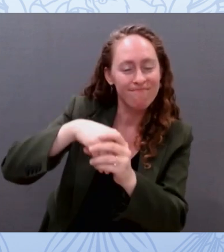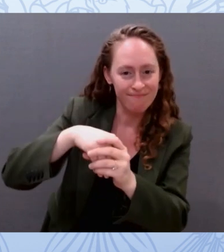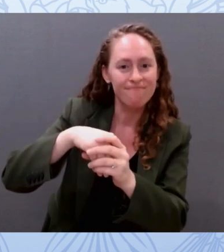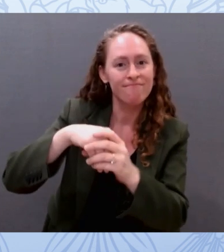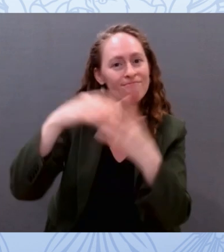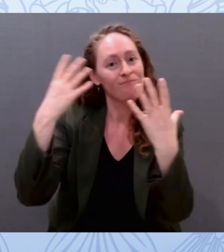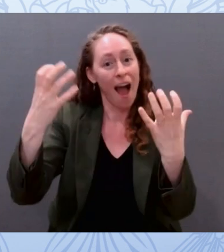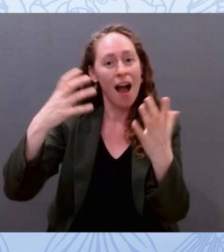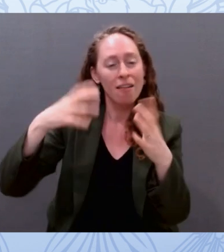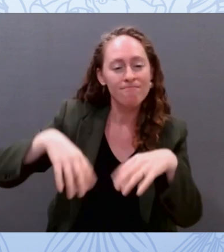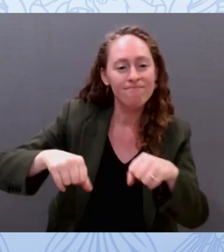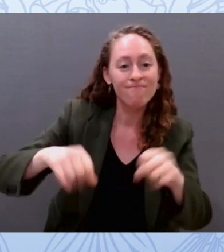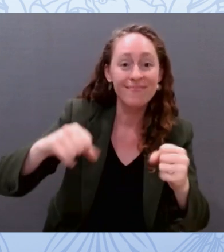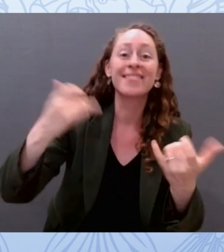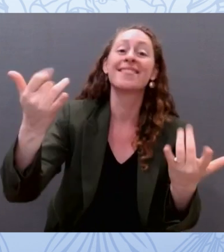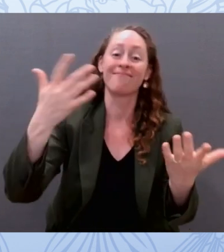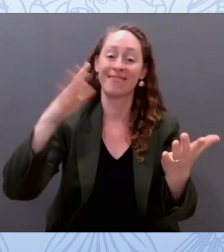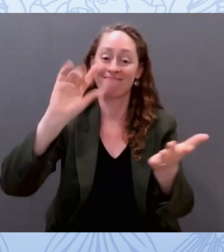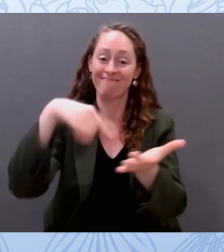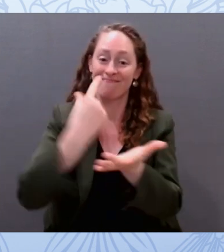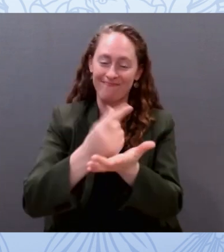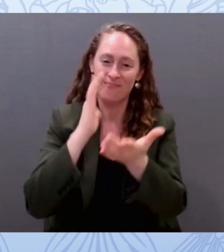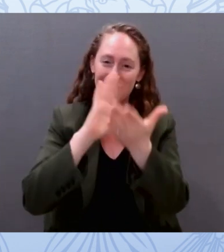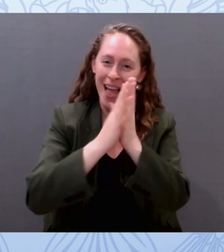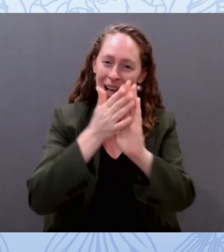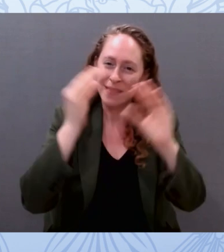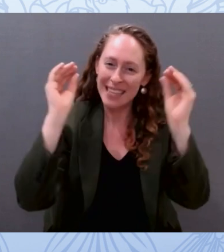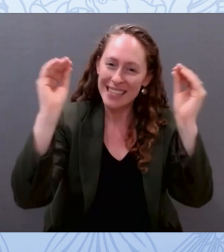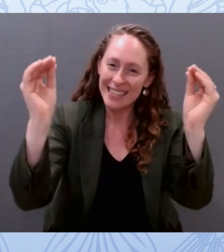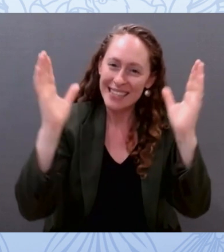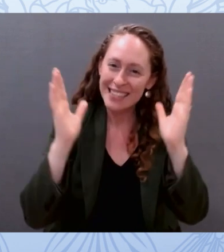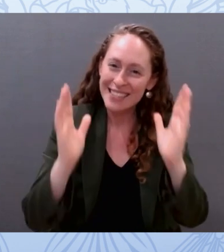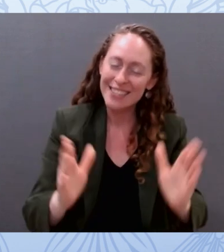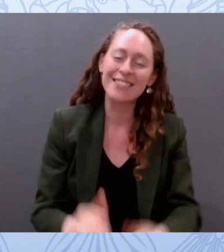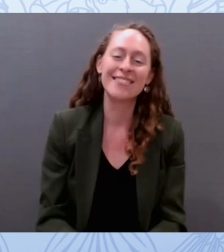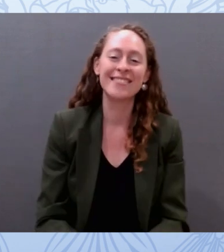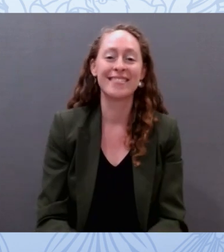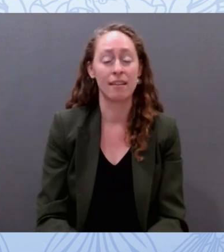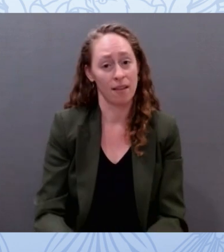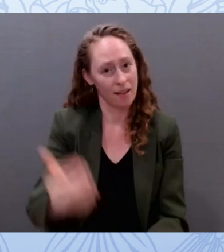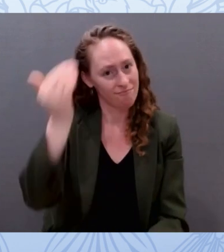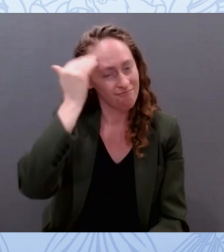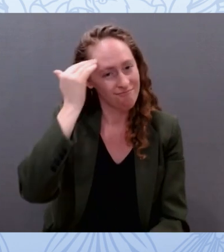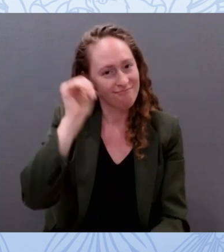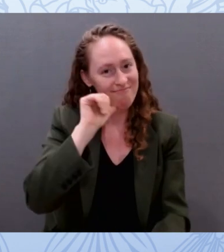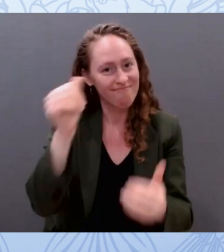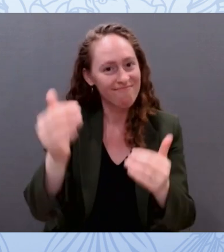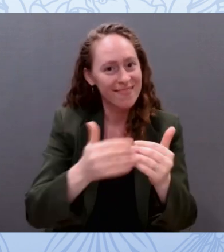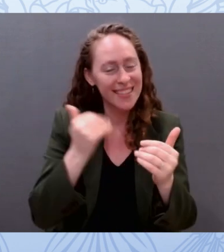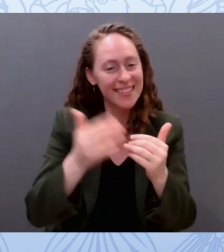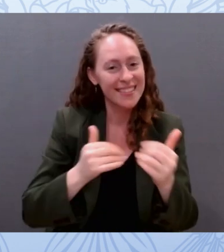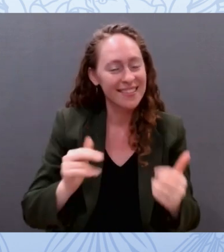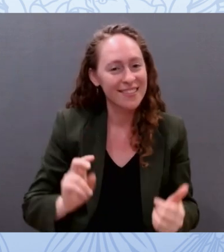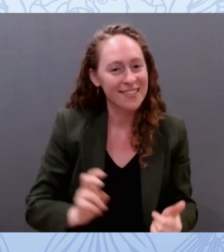And though it hasn't been easy, she said, her life for this work makes every challenge worth it.